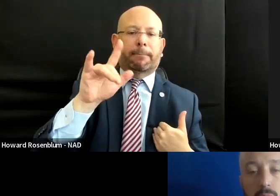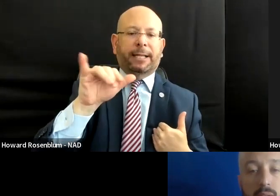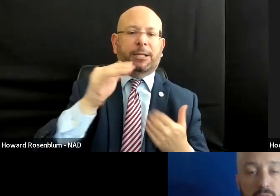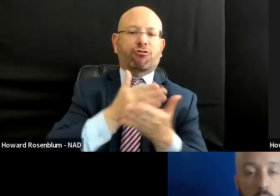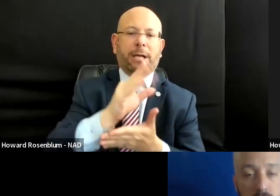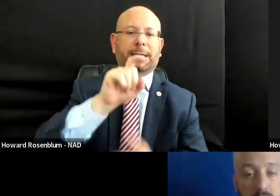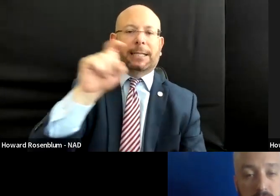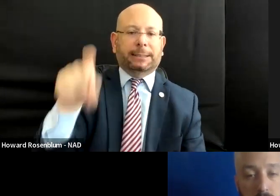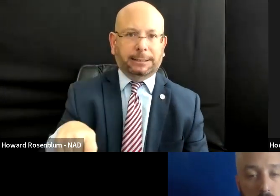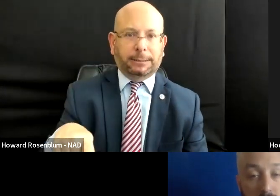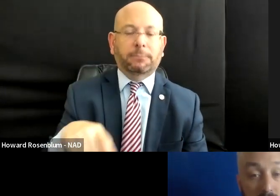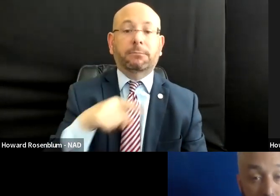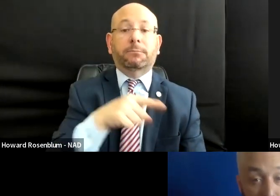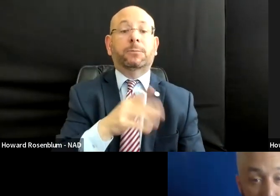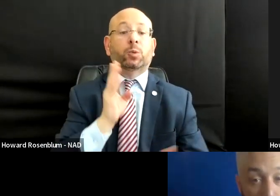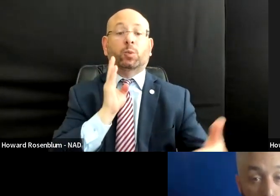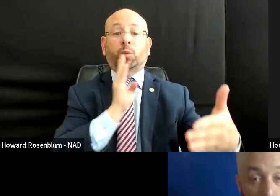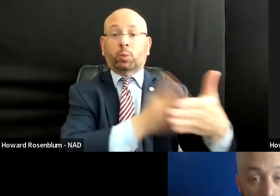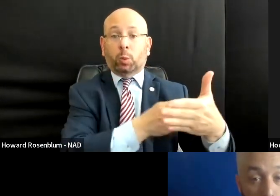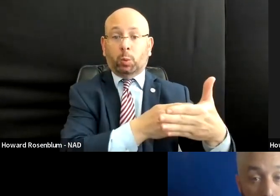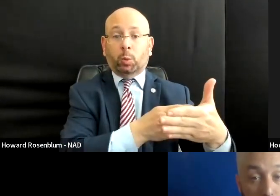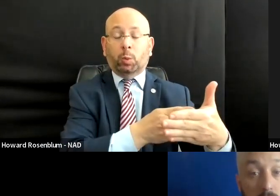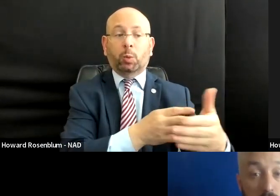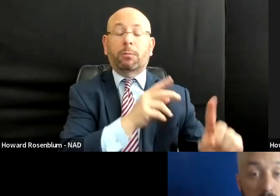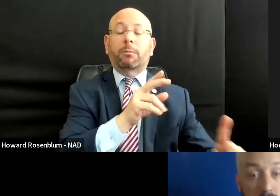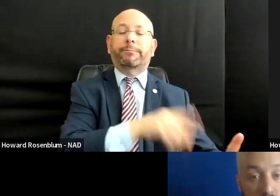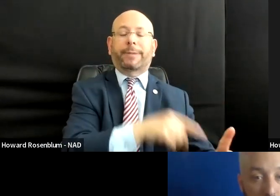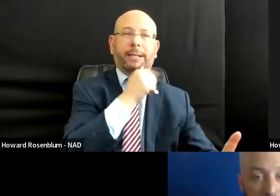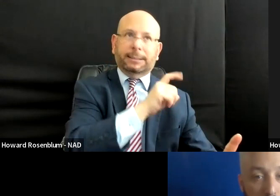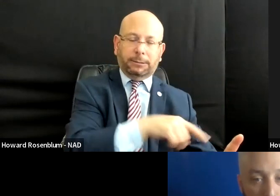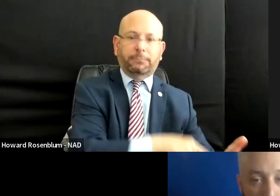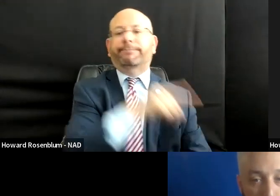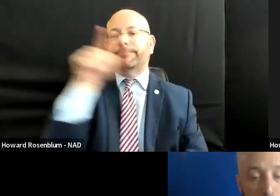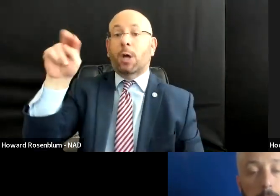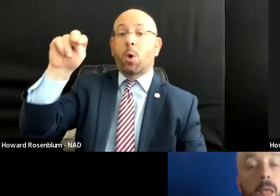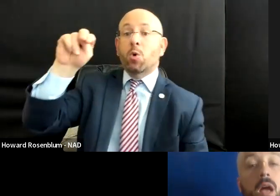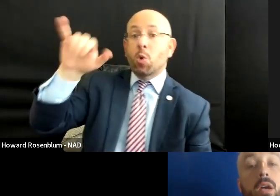rights New York, and, again, each state has their own sort of chapter of disability